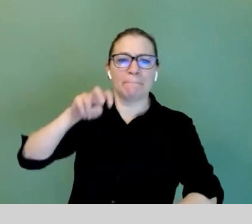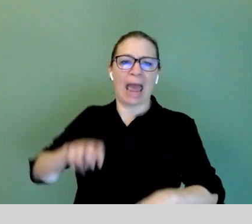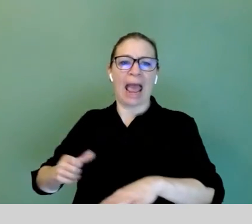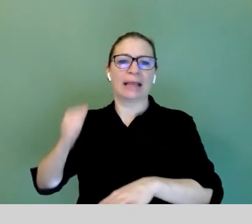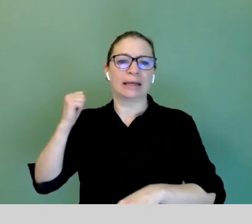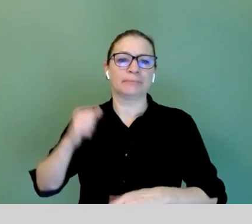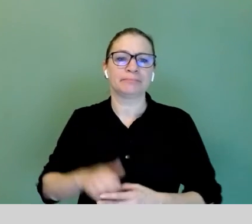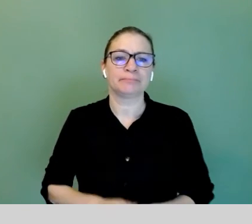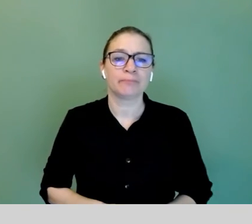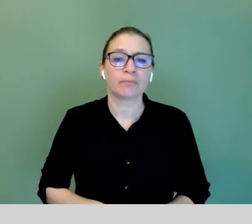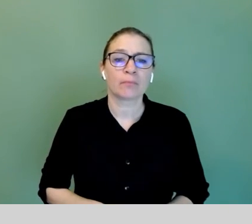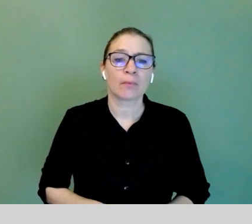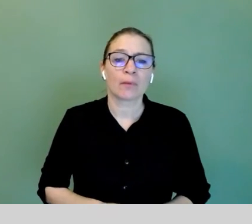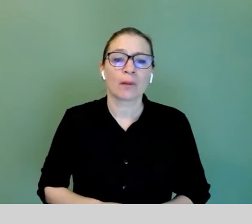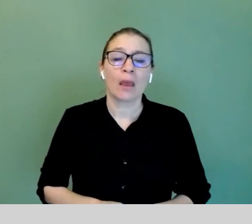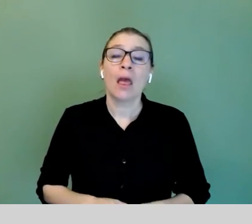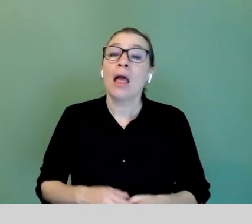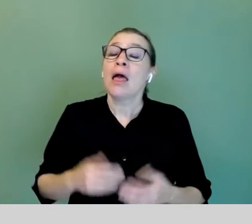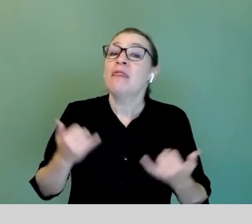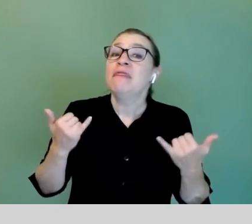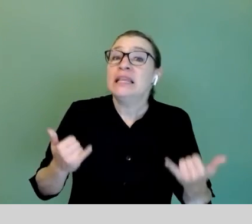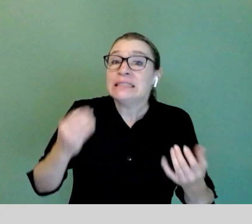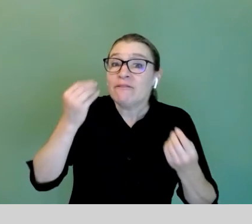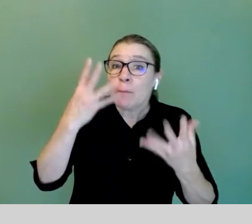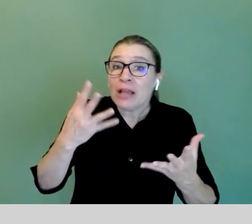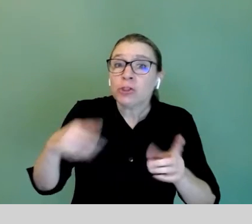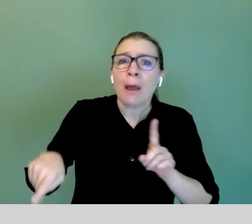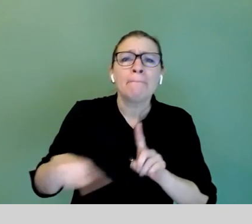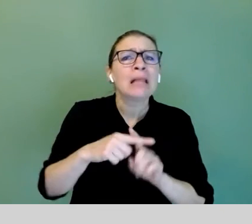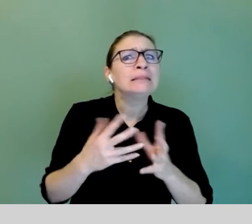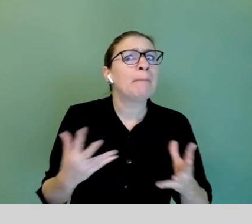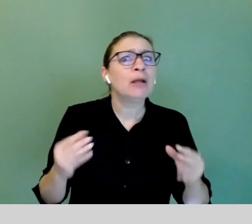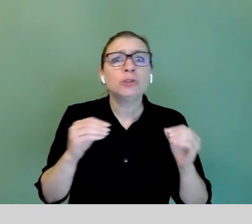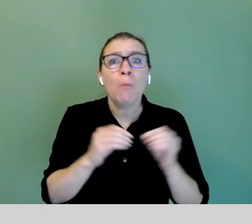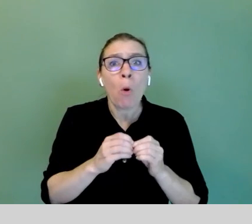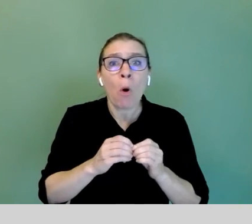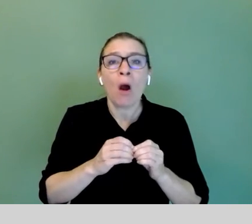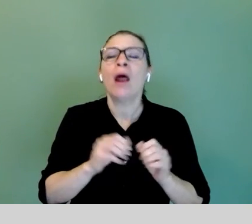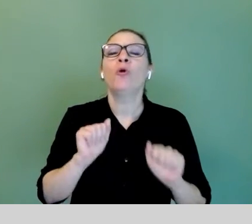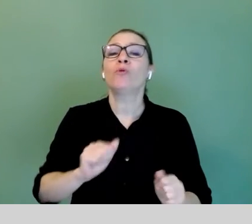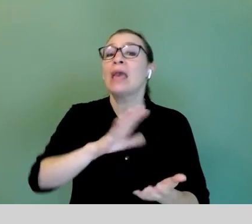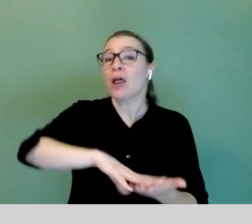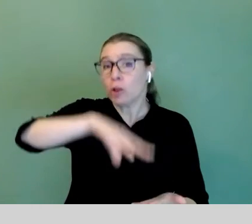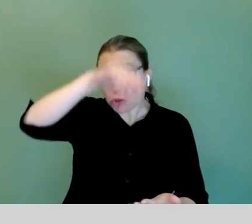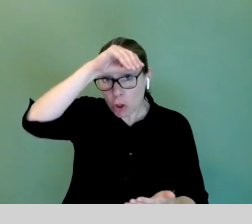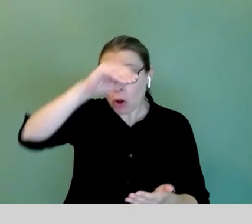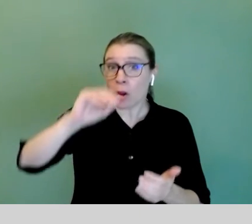or use process_time if you use the CPU time. These and much more, find it in the second edition